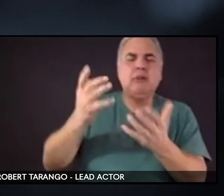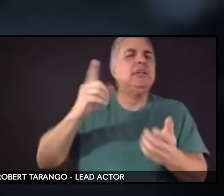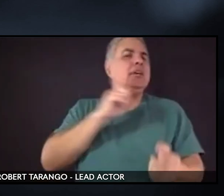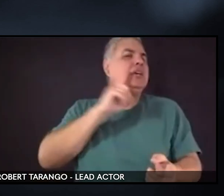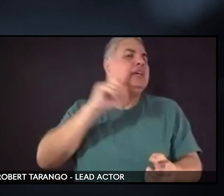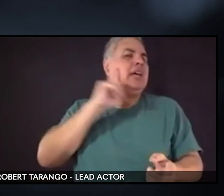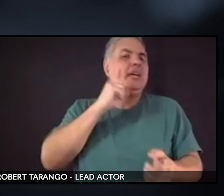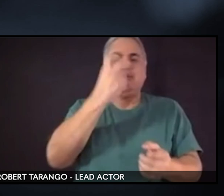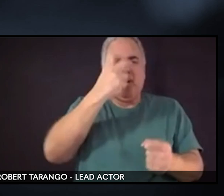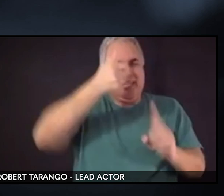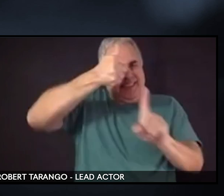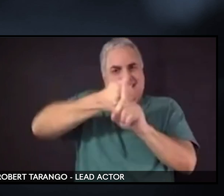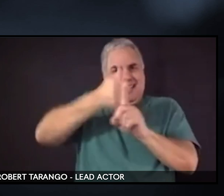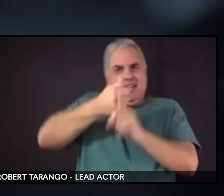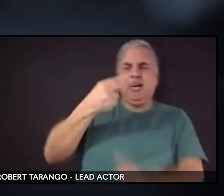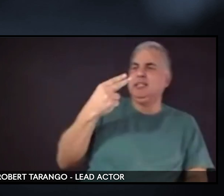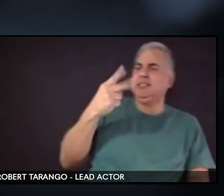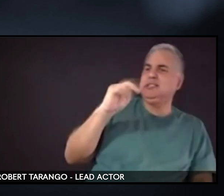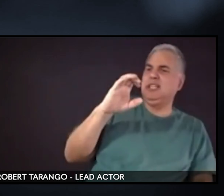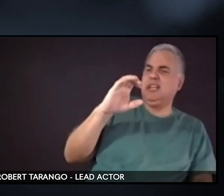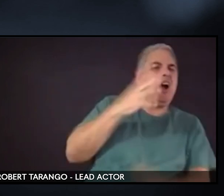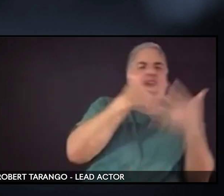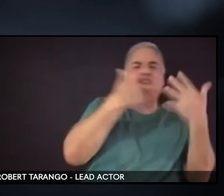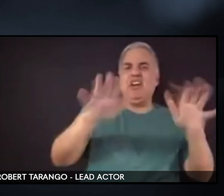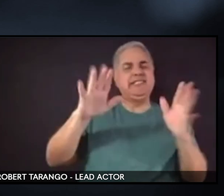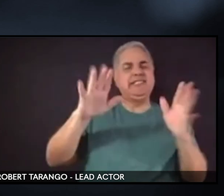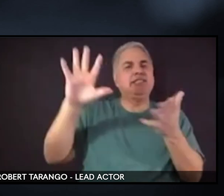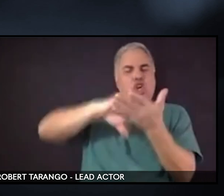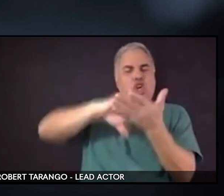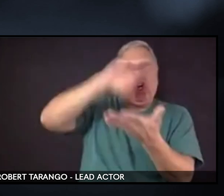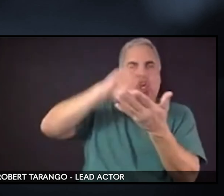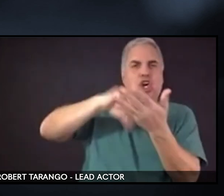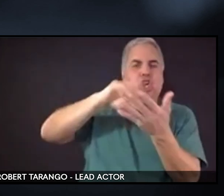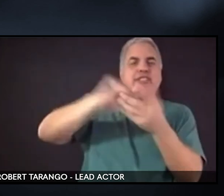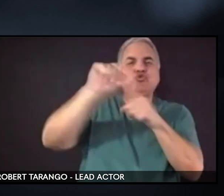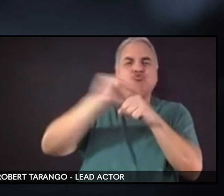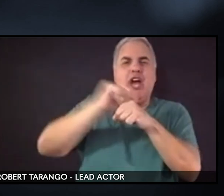that difficult." Or, "Oh, I could touch their hand." Or, "Oh, there's this place